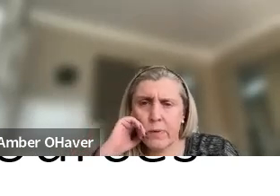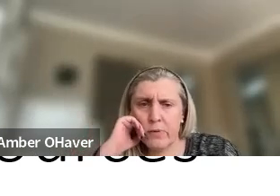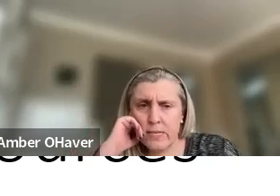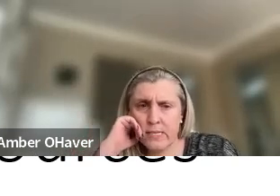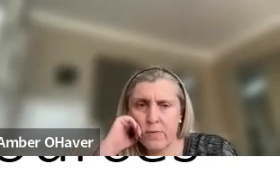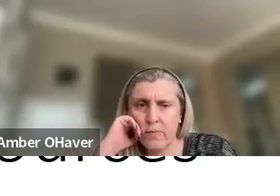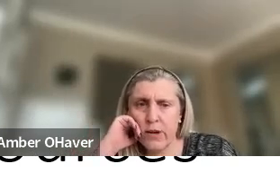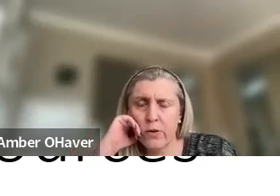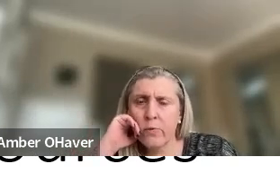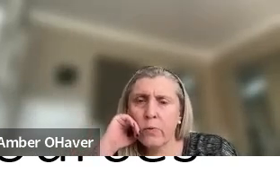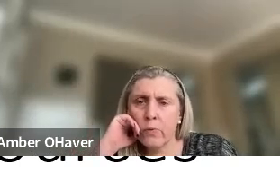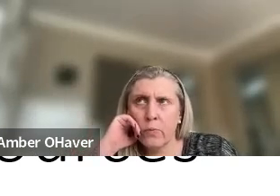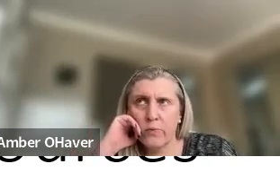There is that resource as well that's a really good one that has like various types of guides and even technical assistance that you know offered to various states across the country when doing this work.